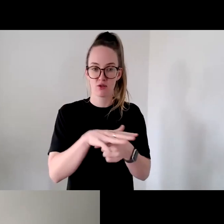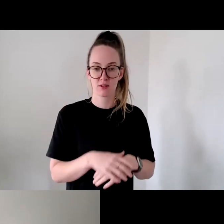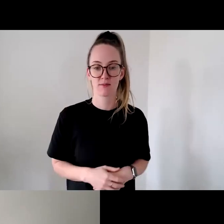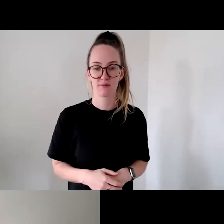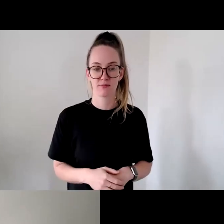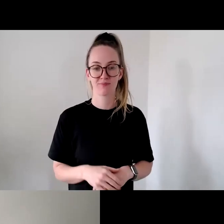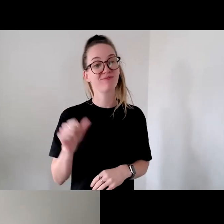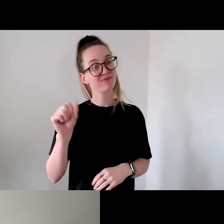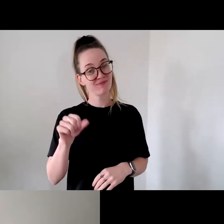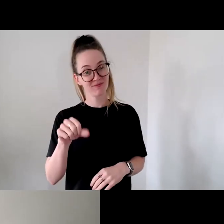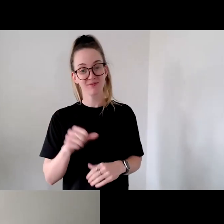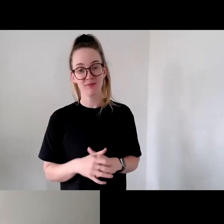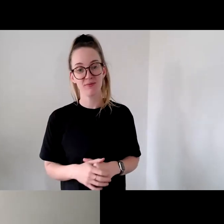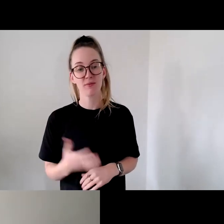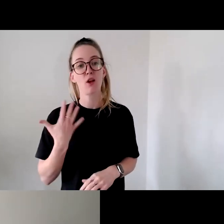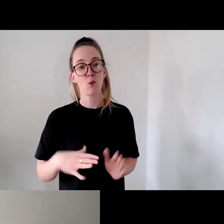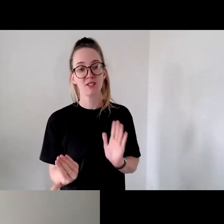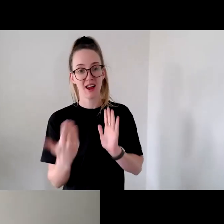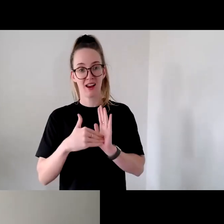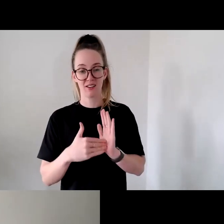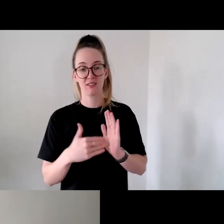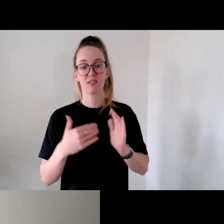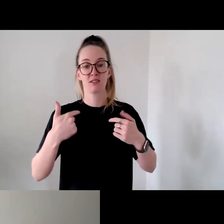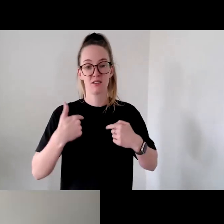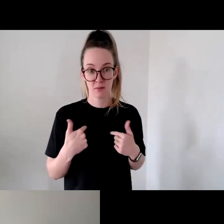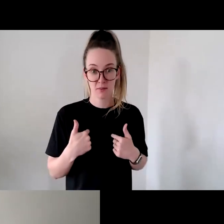the other thing that happened as a practitioner myself, was that it really solidified the